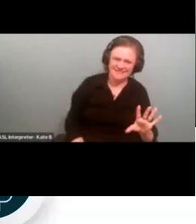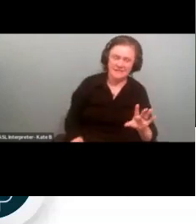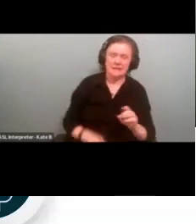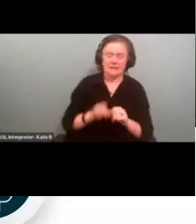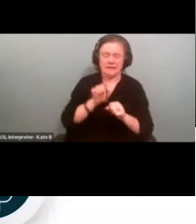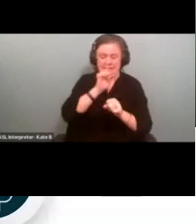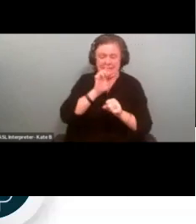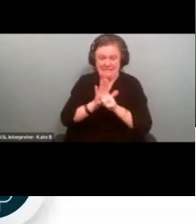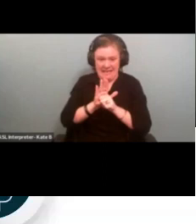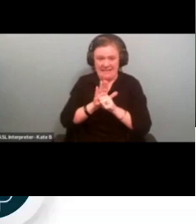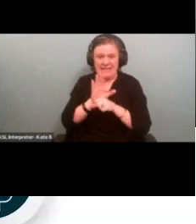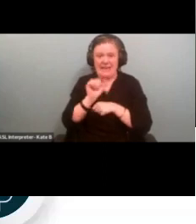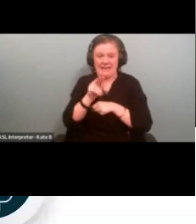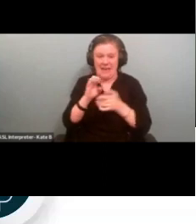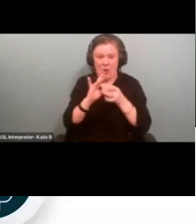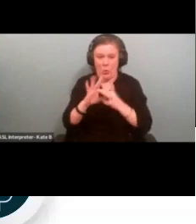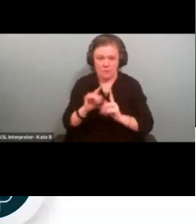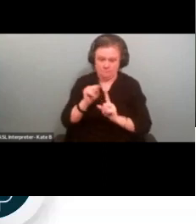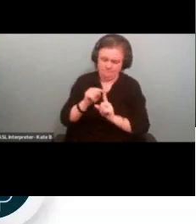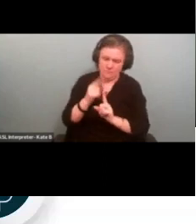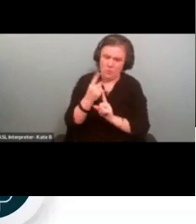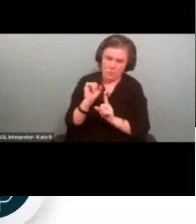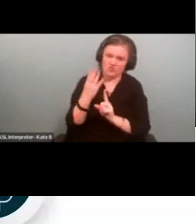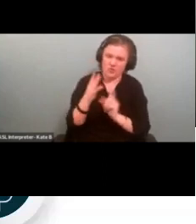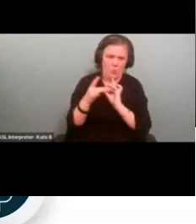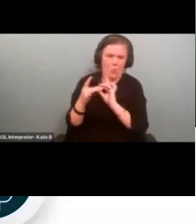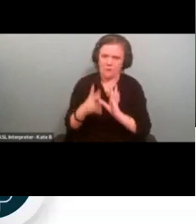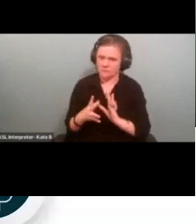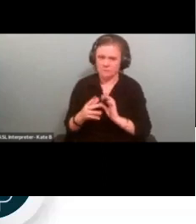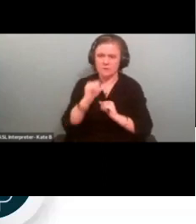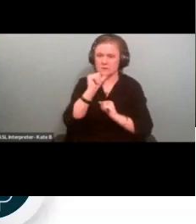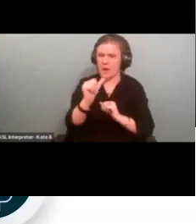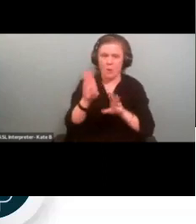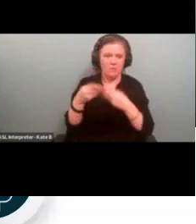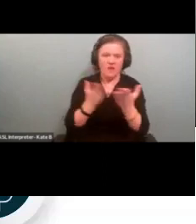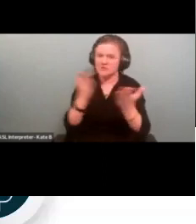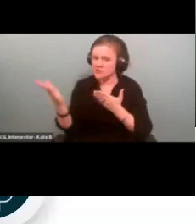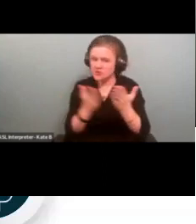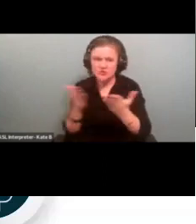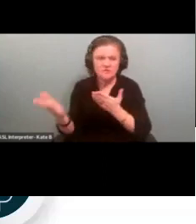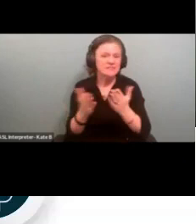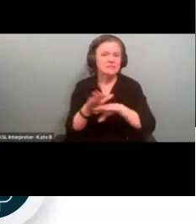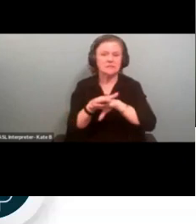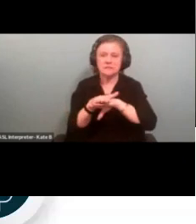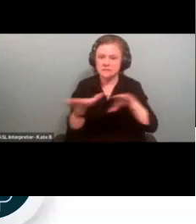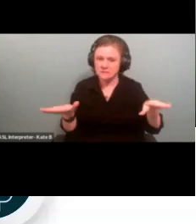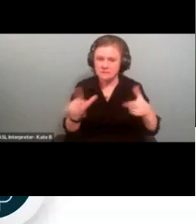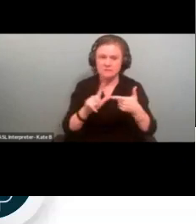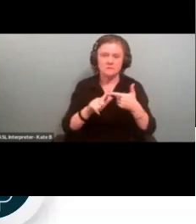coordinator means this is all that they do. They're not providing other services to the family. They're not also the the